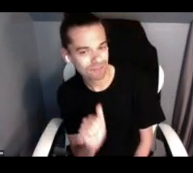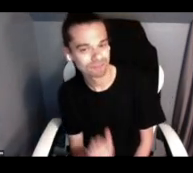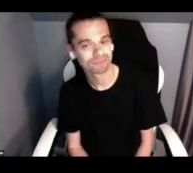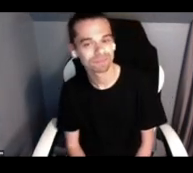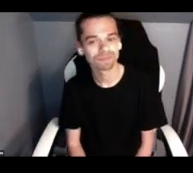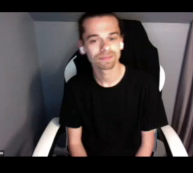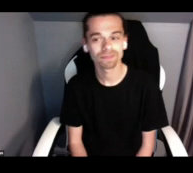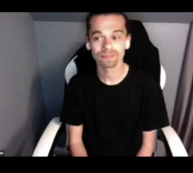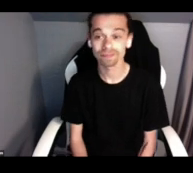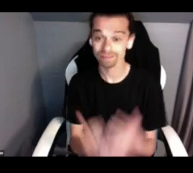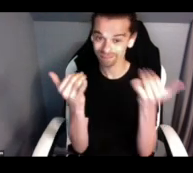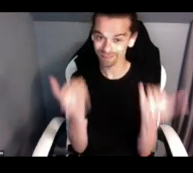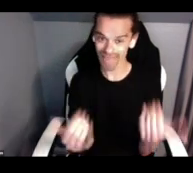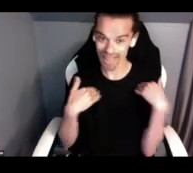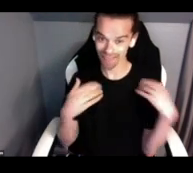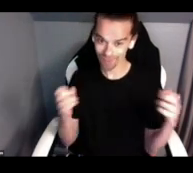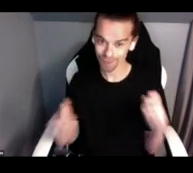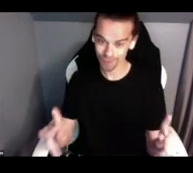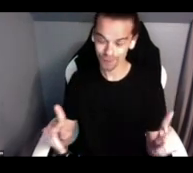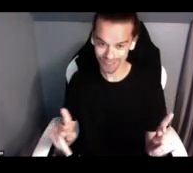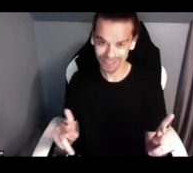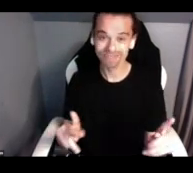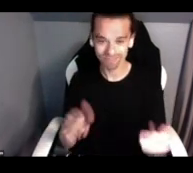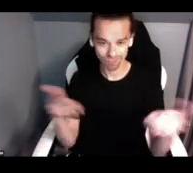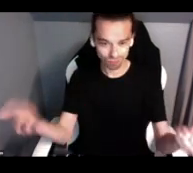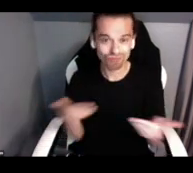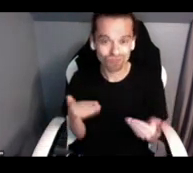had an opportunity to introduce ourselves,